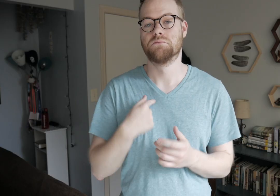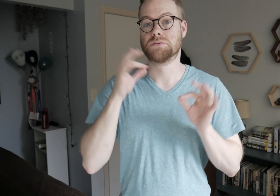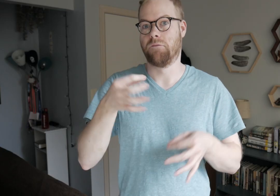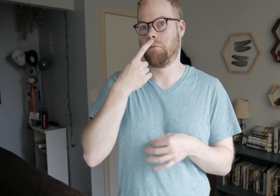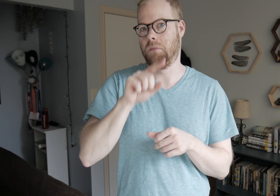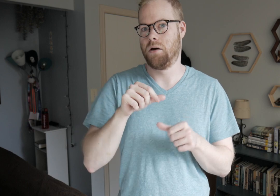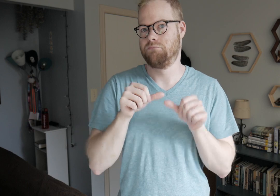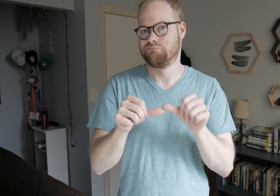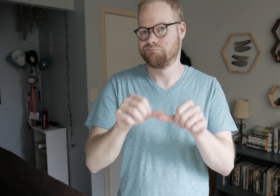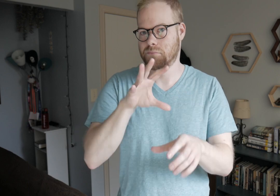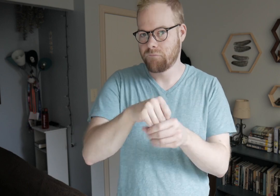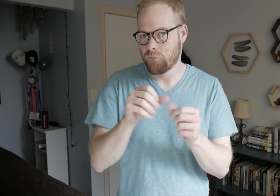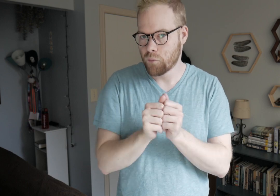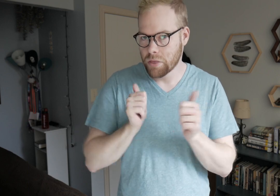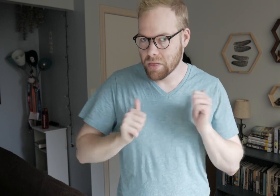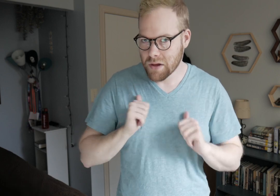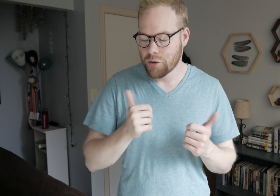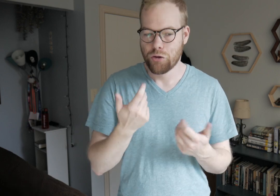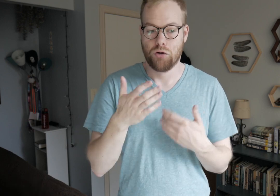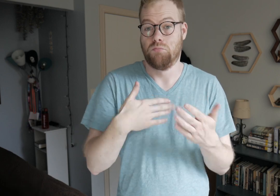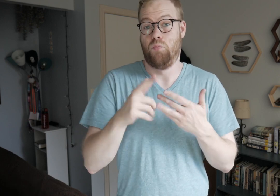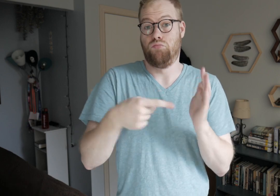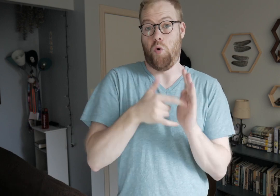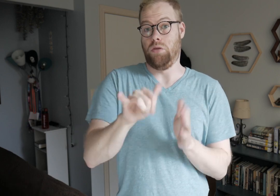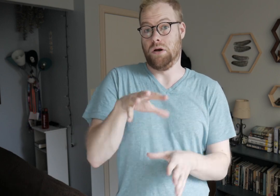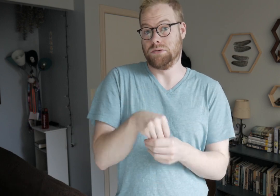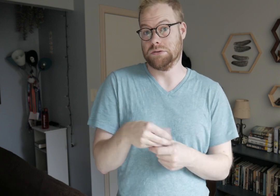I definitely don’t mind continuing to be involved with theater, whatever role it’s in.